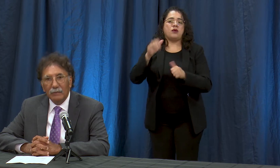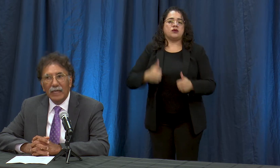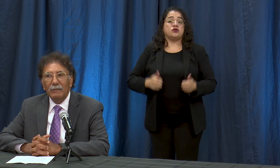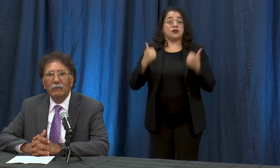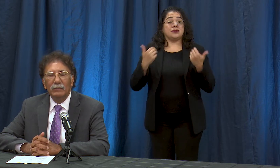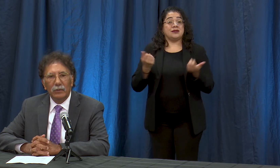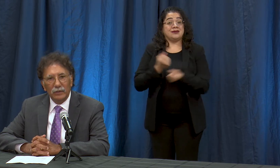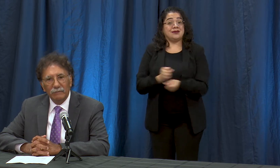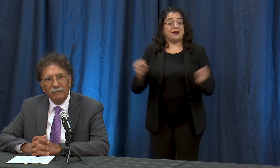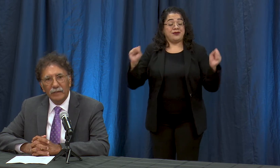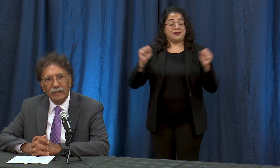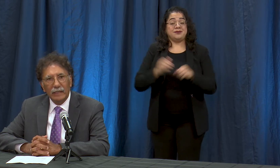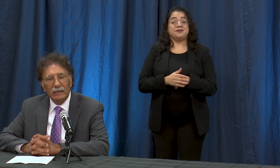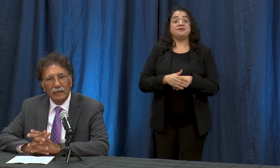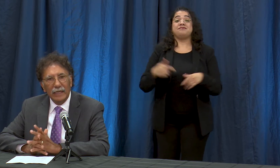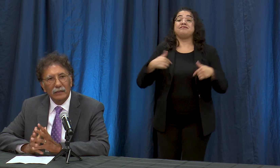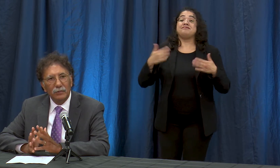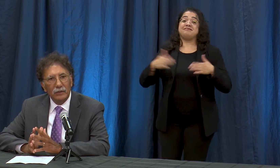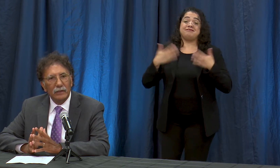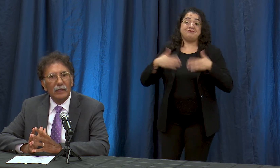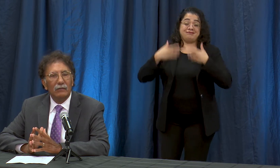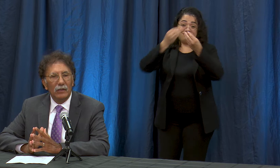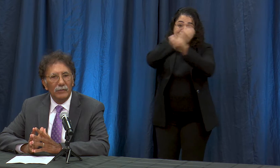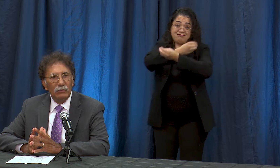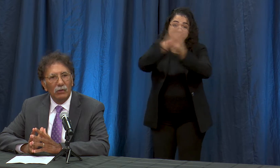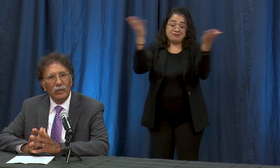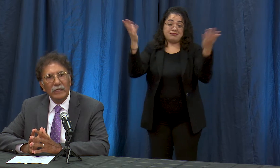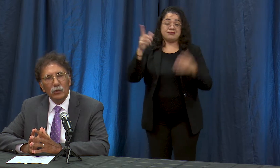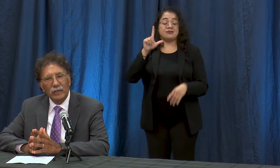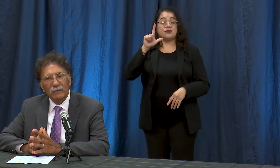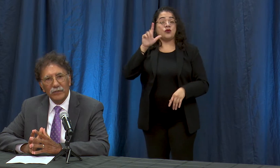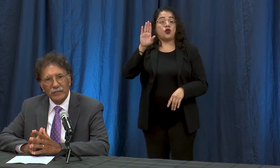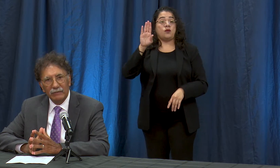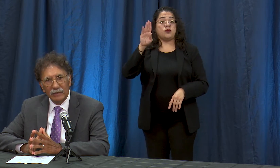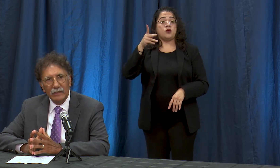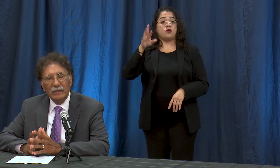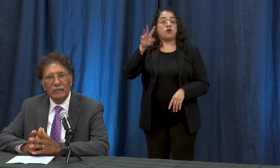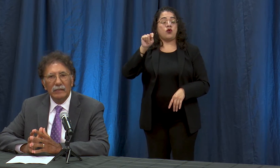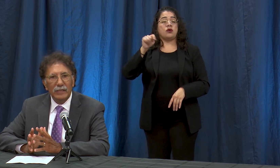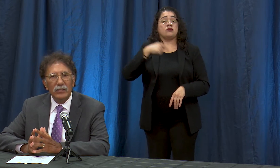happy to report that at the Port of Long Beach we're working 24/7 to make sure